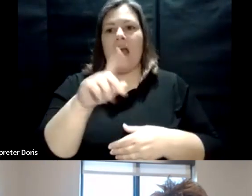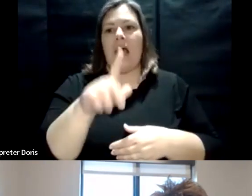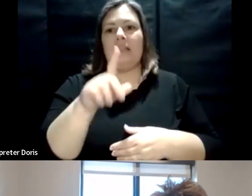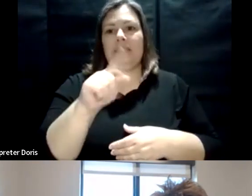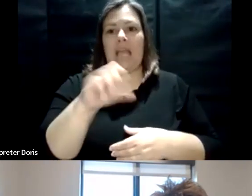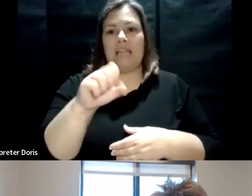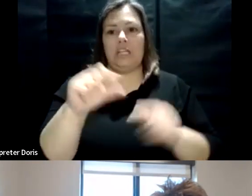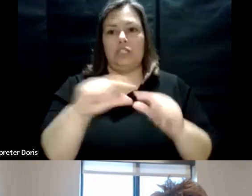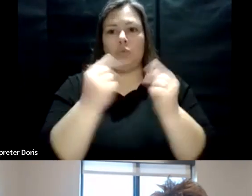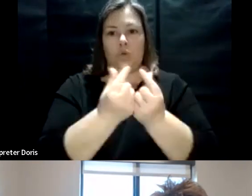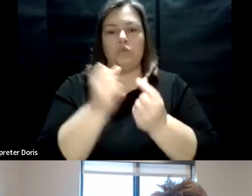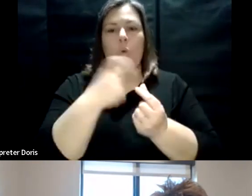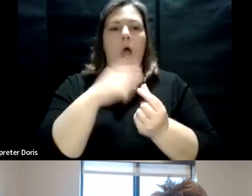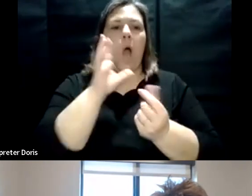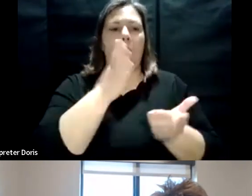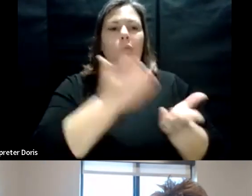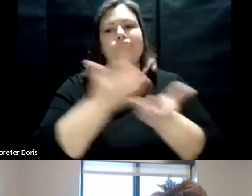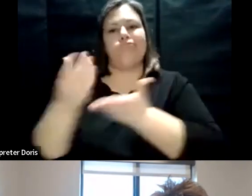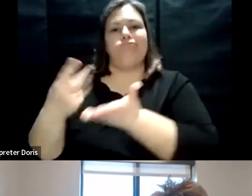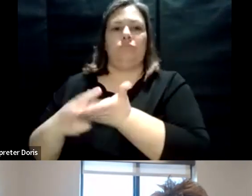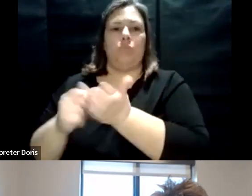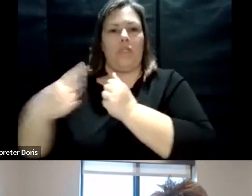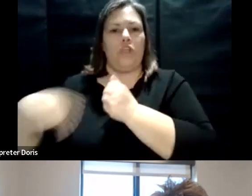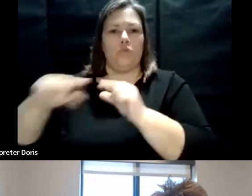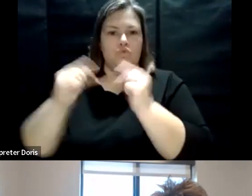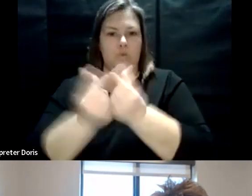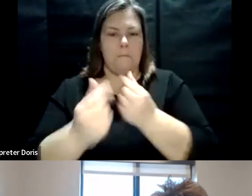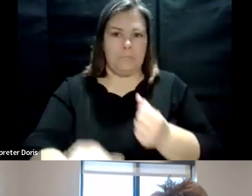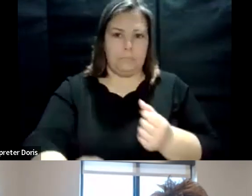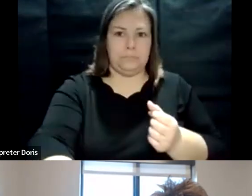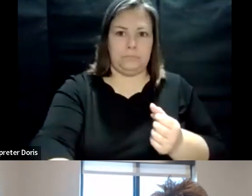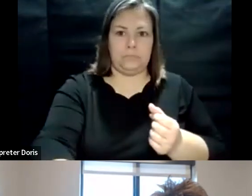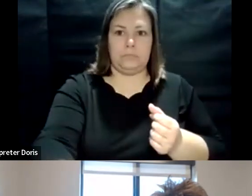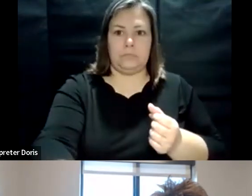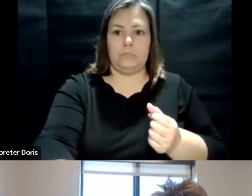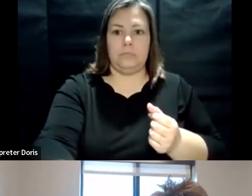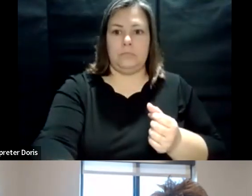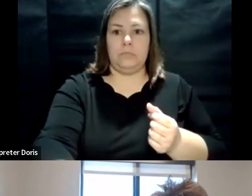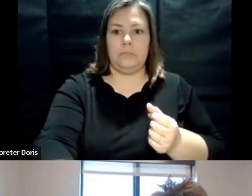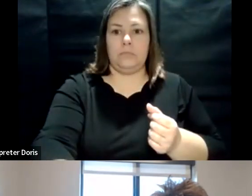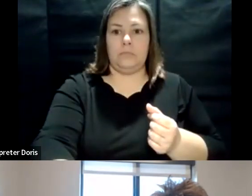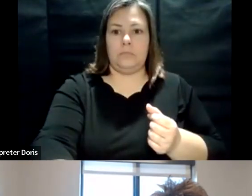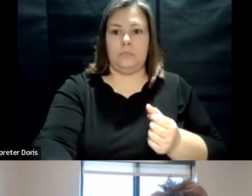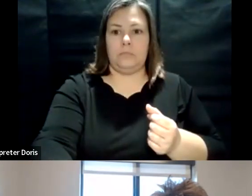In the chat too Carrie England said, in California most of efforts have been at the CIL level as the SILC we are discussing but honestly I think more info why I'm here. We do have a Ltss group which I will take this back to I do have LTSS group which I will take this back to.